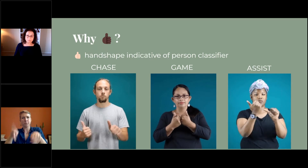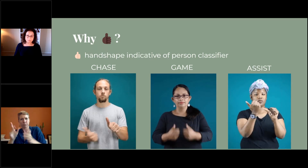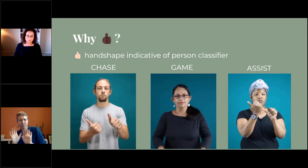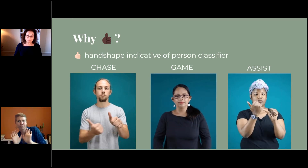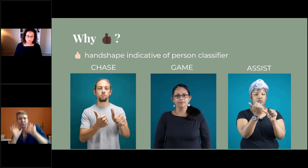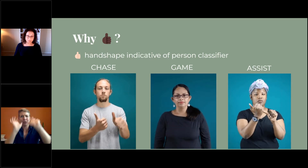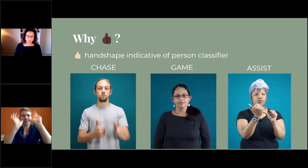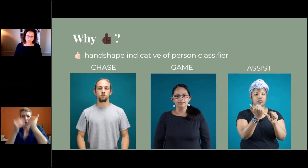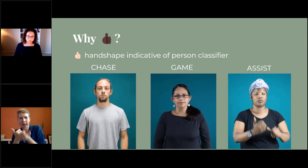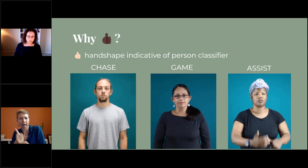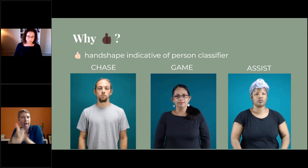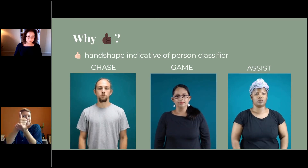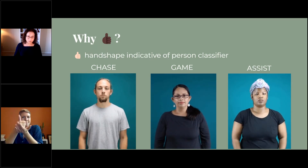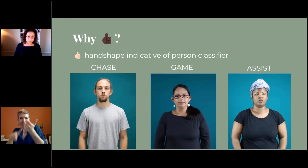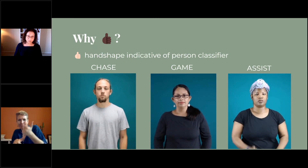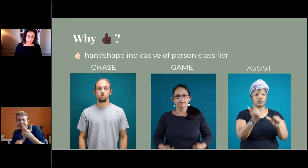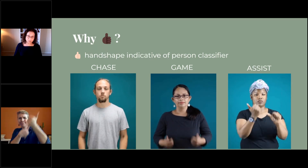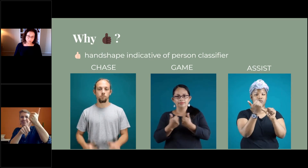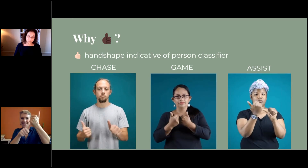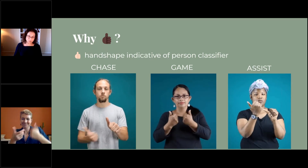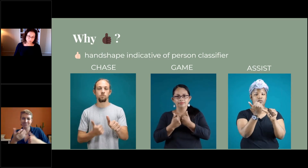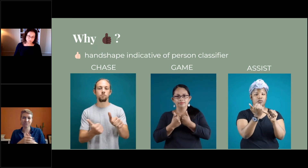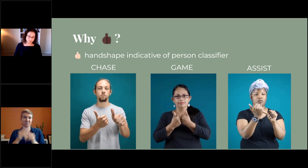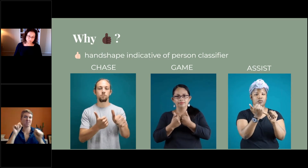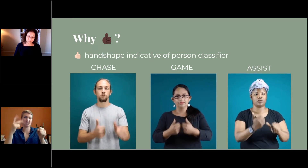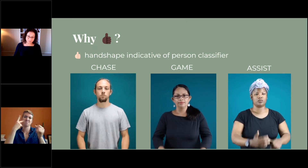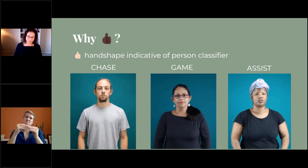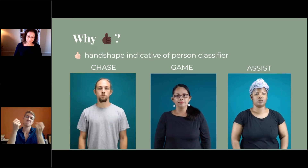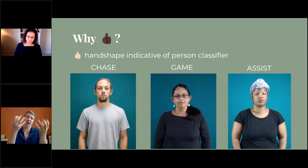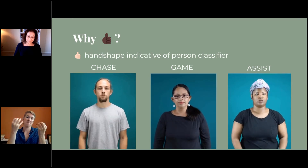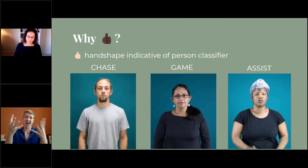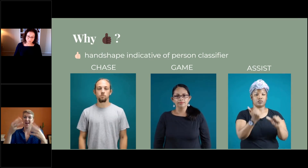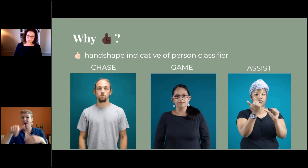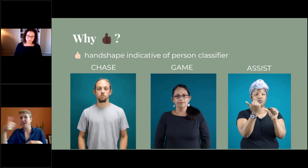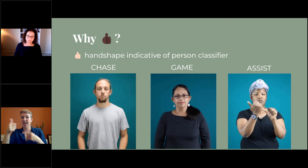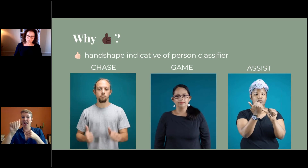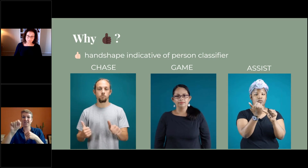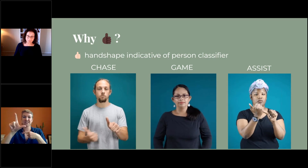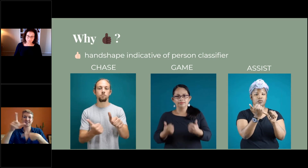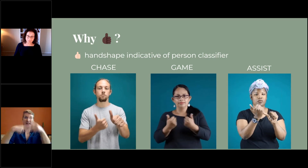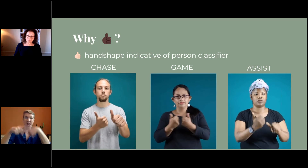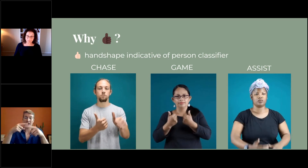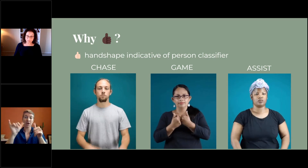Or with ASSIST, there is another person pushing up or assisting.